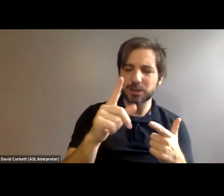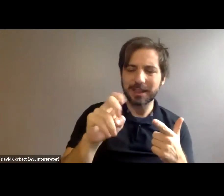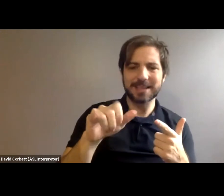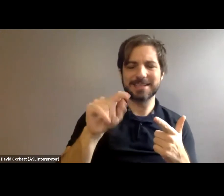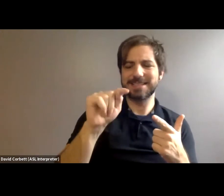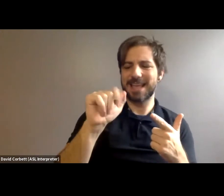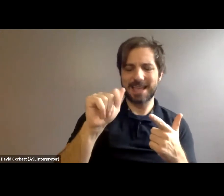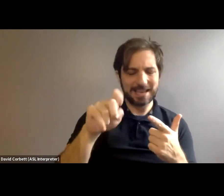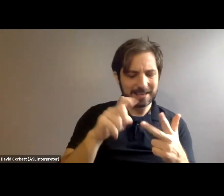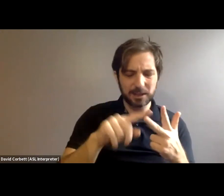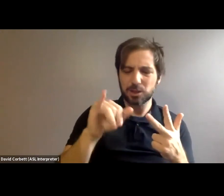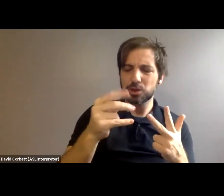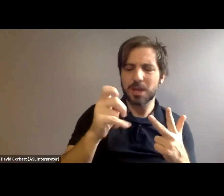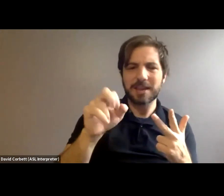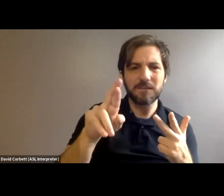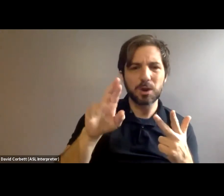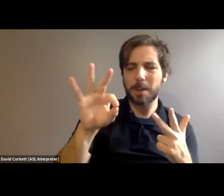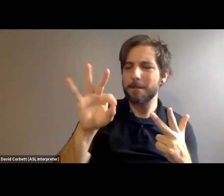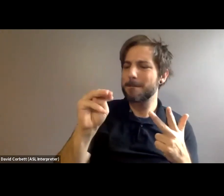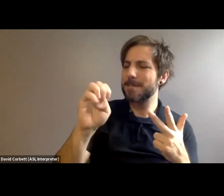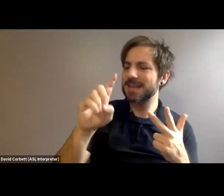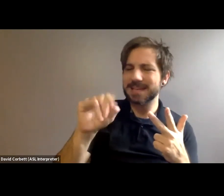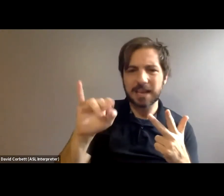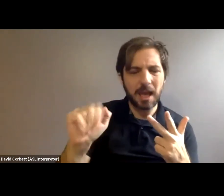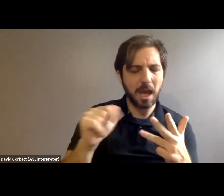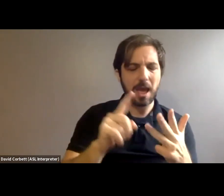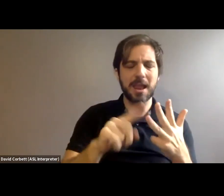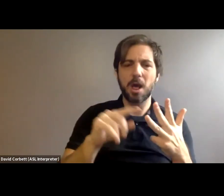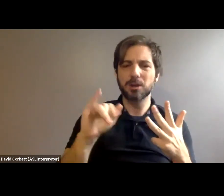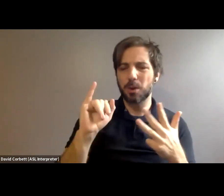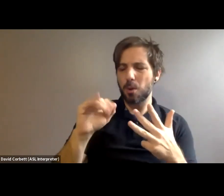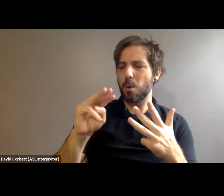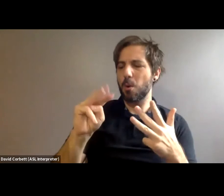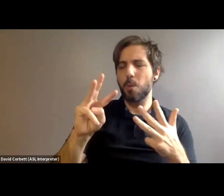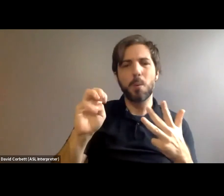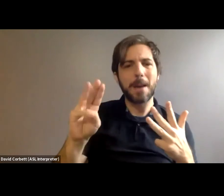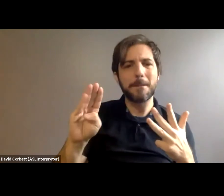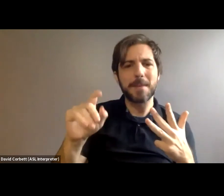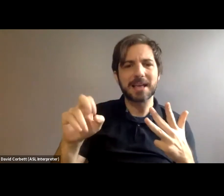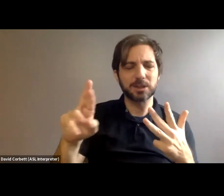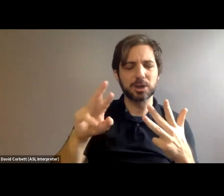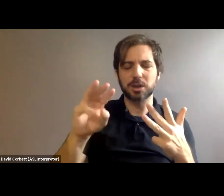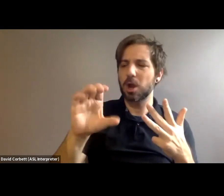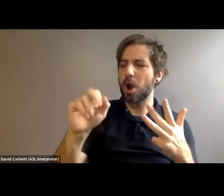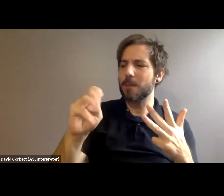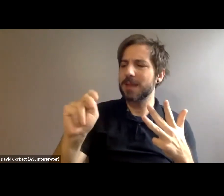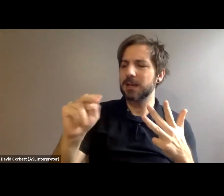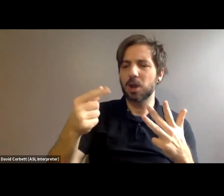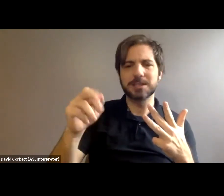Ann Tauzig, Dan Kelly, and our webmasters Carmen Garcia and Julie George, and of course,